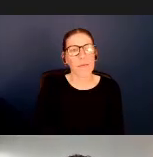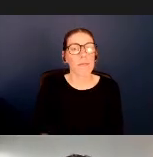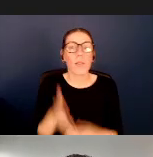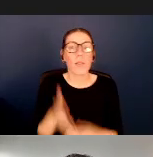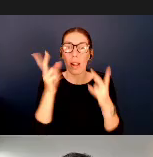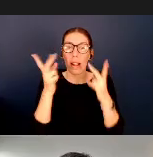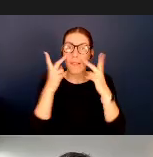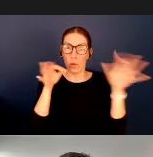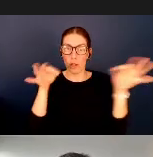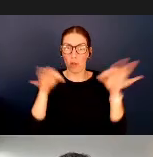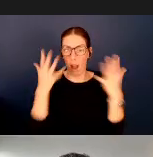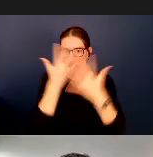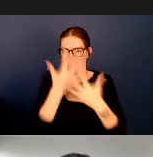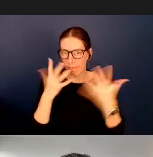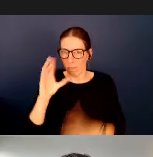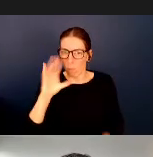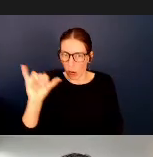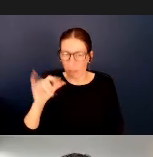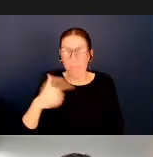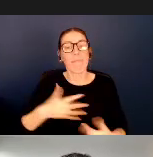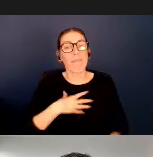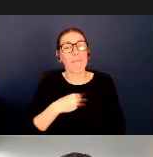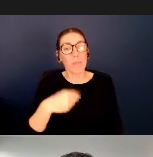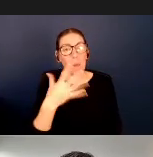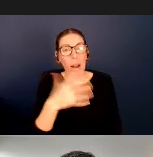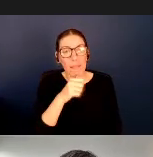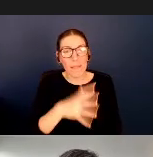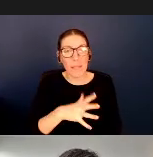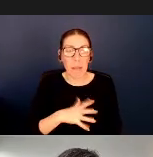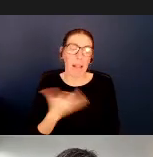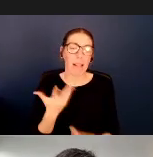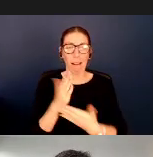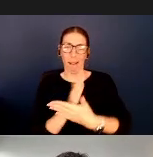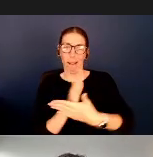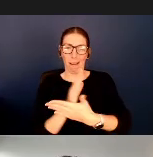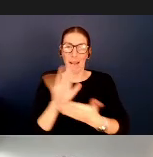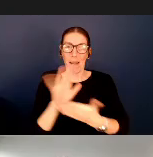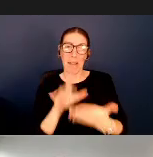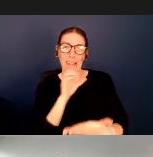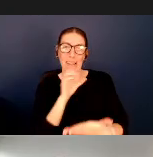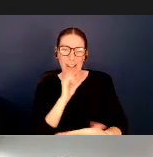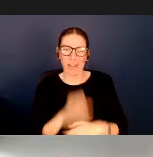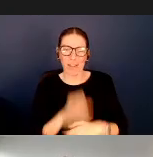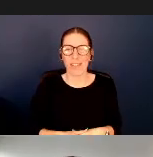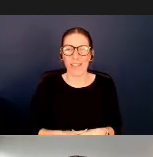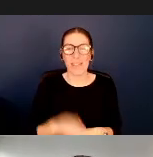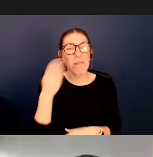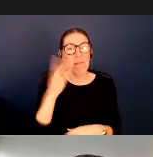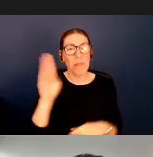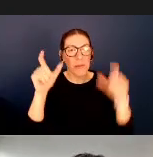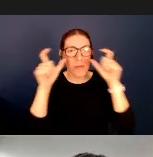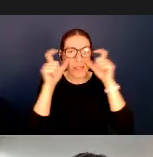I am a white female, middle-aged, uh, wearing blue glasses with sandy blonde,